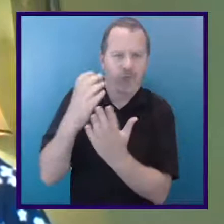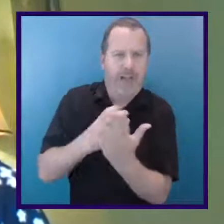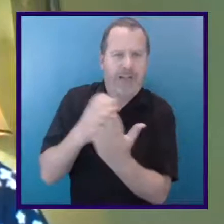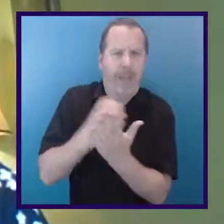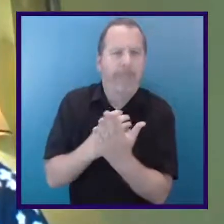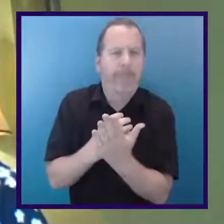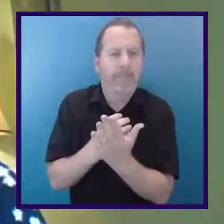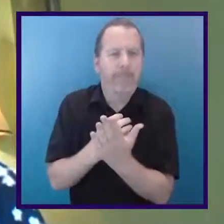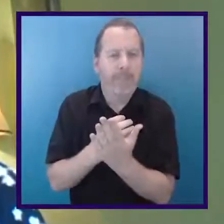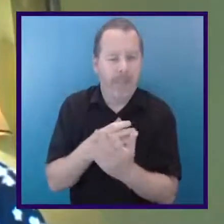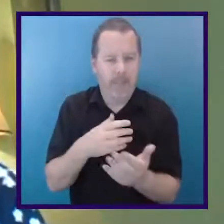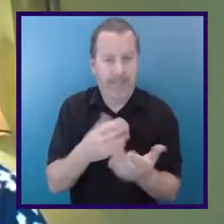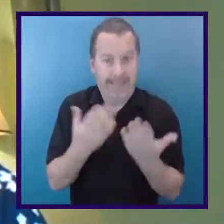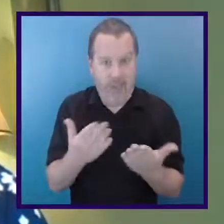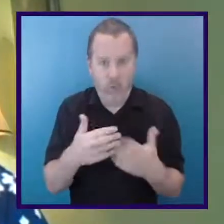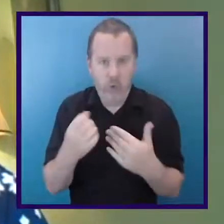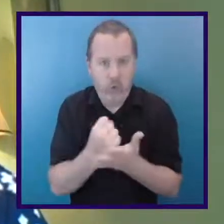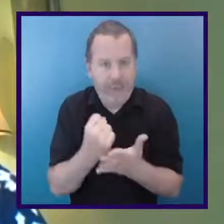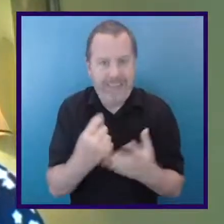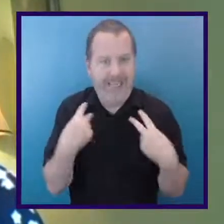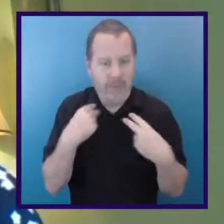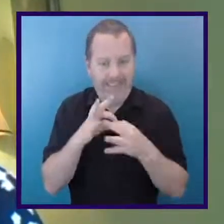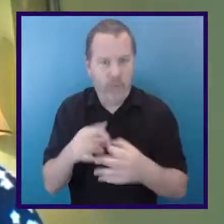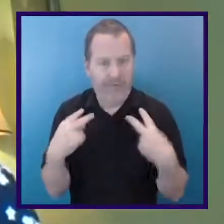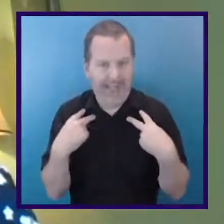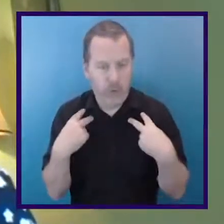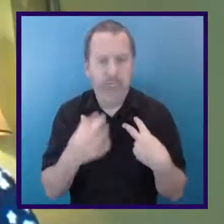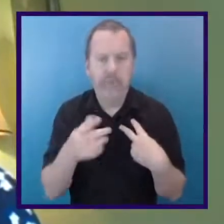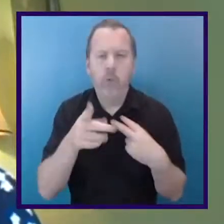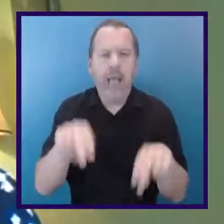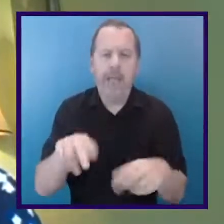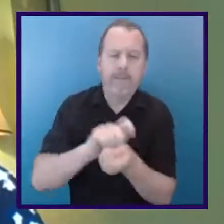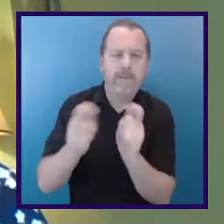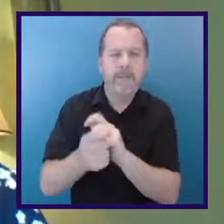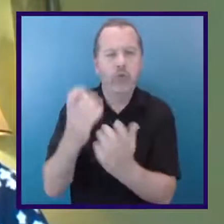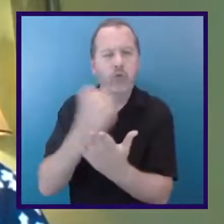the curriculum, what you're studying in terms of languages, to change something about it